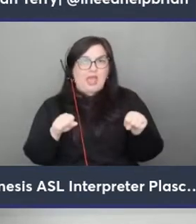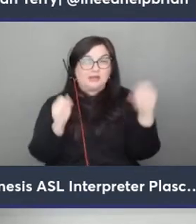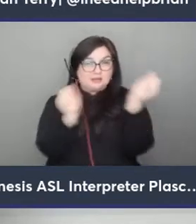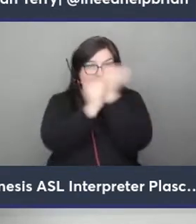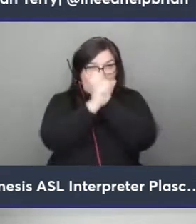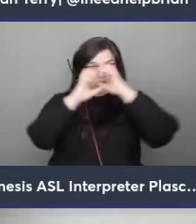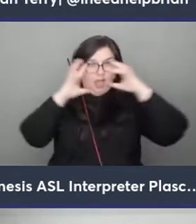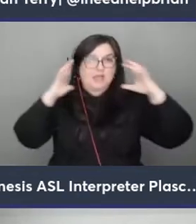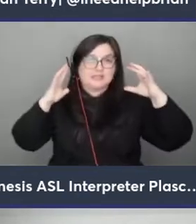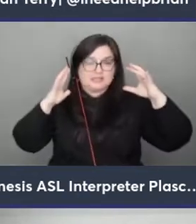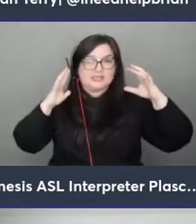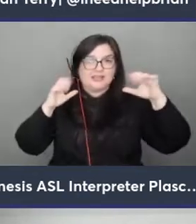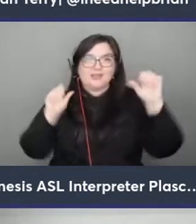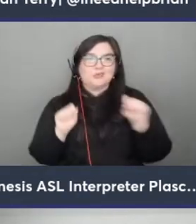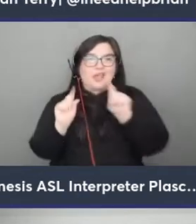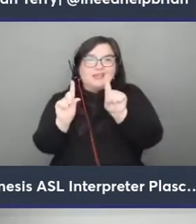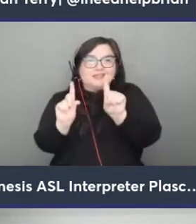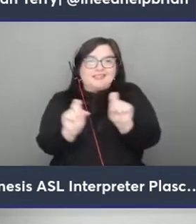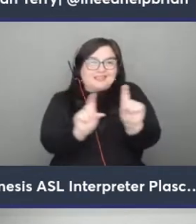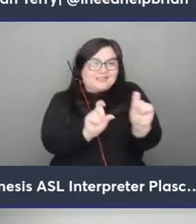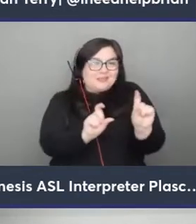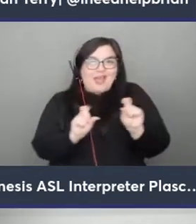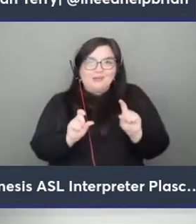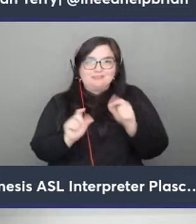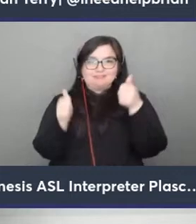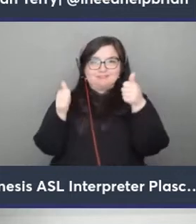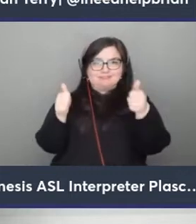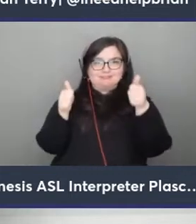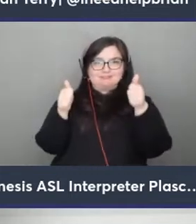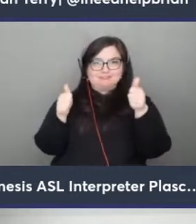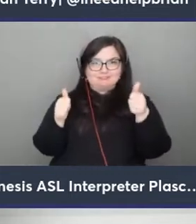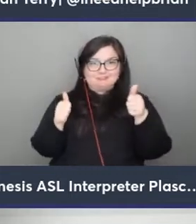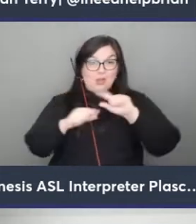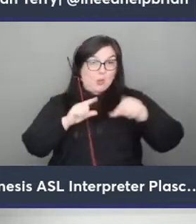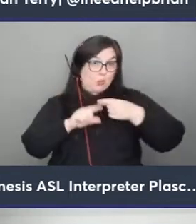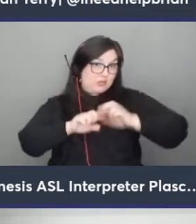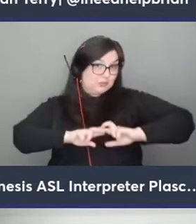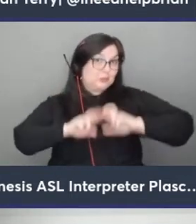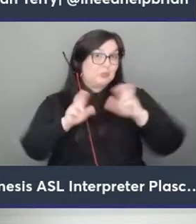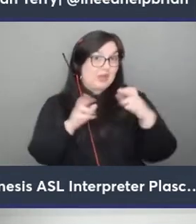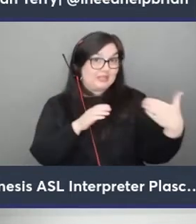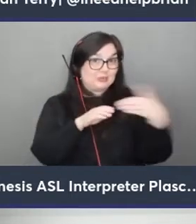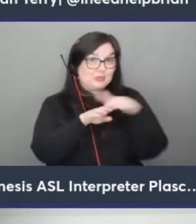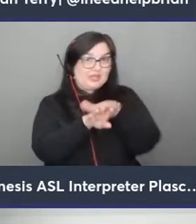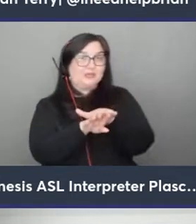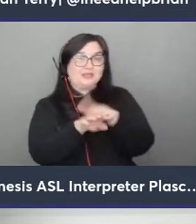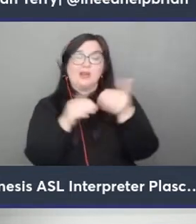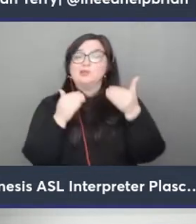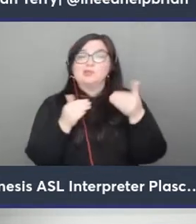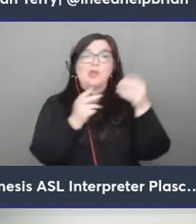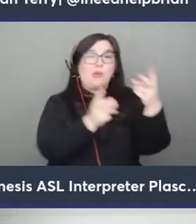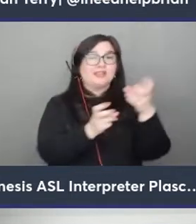Hey, you can test these out yourself and then once you're ready to kind of integrate them, just kind of copy paste what you need.